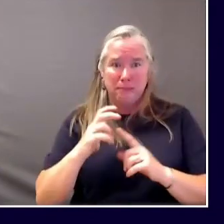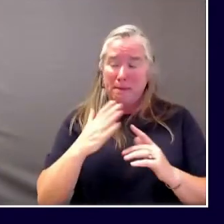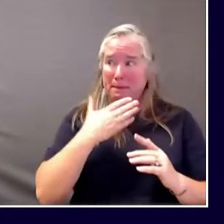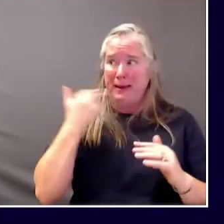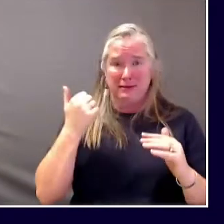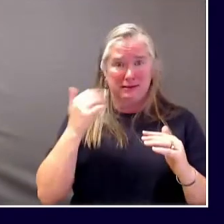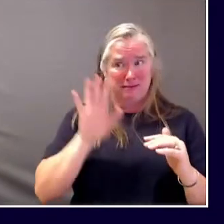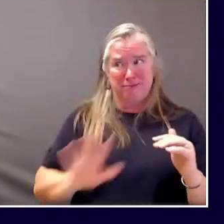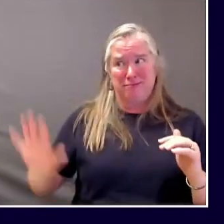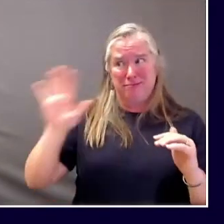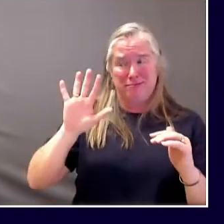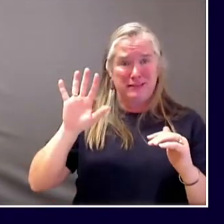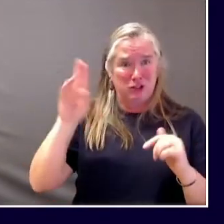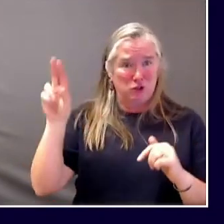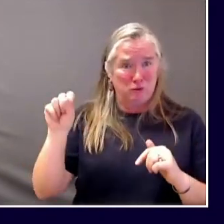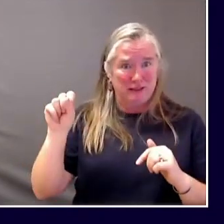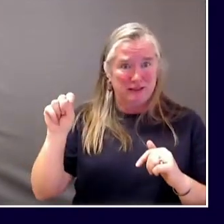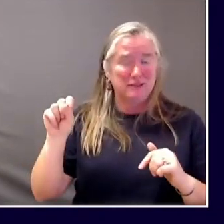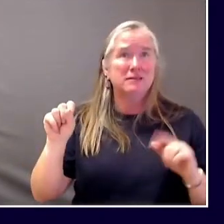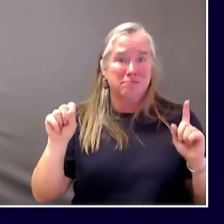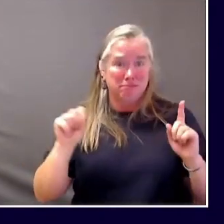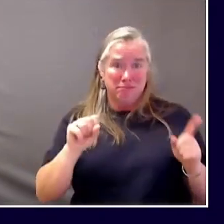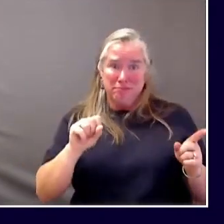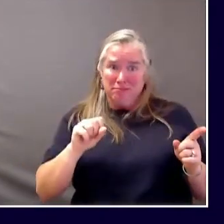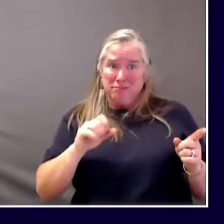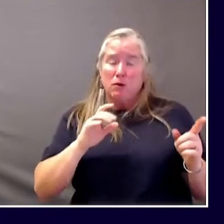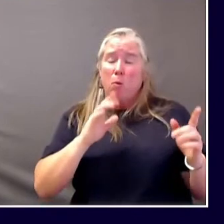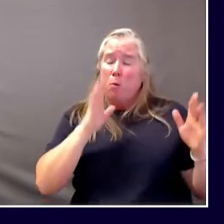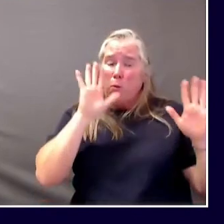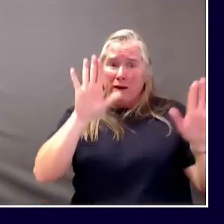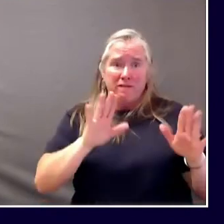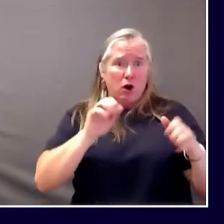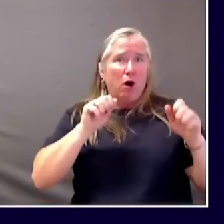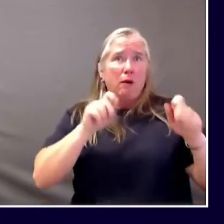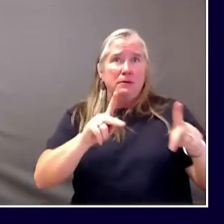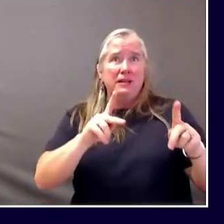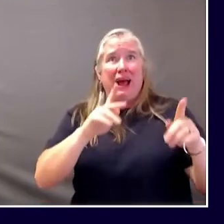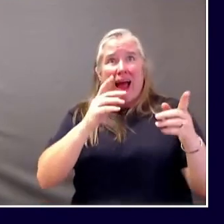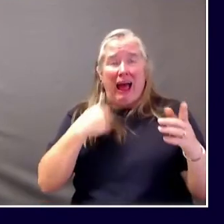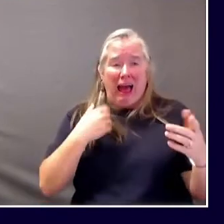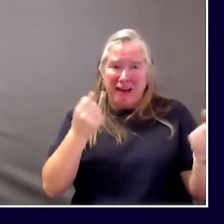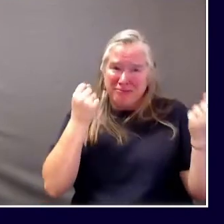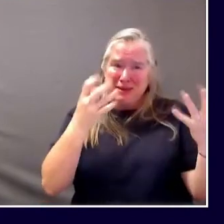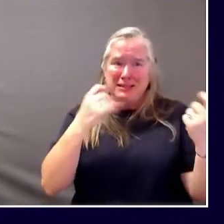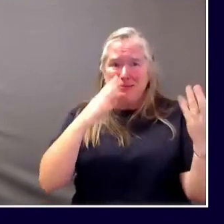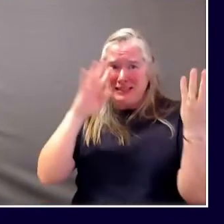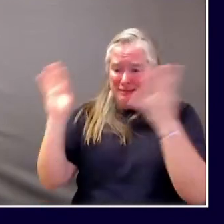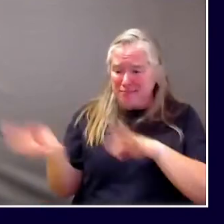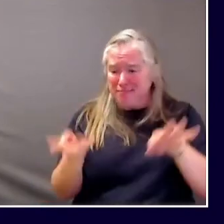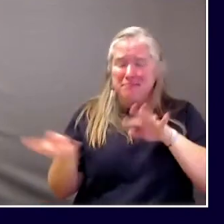the lowest in the nation